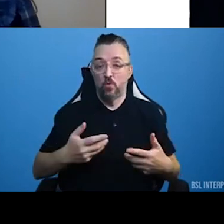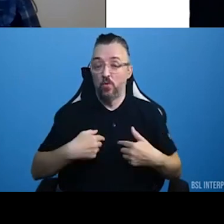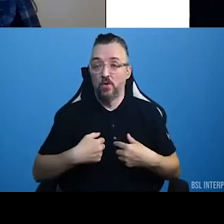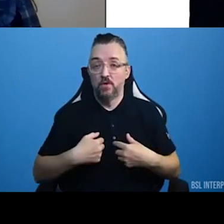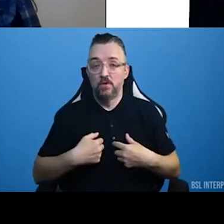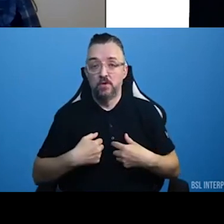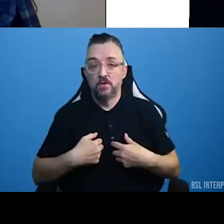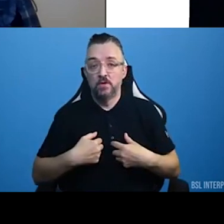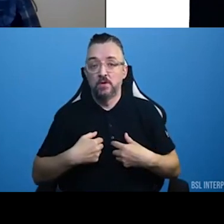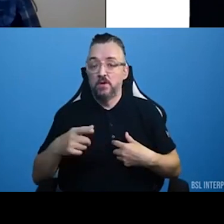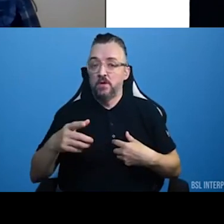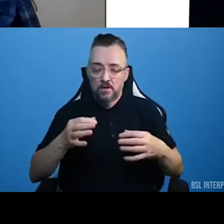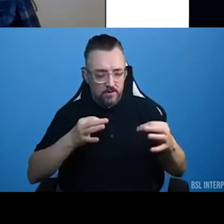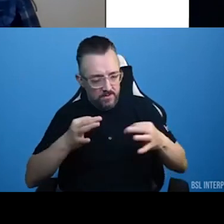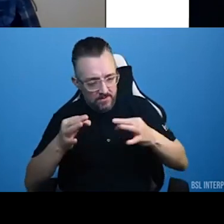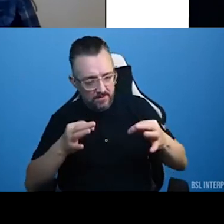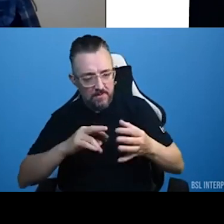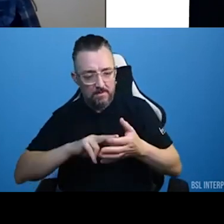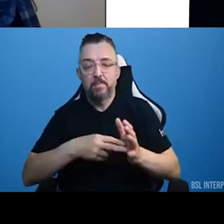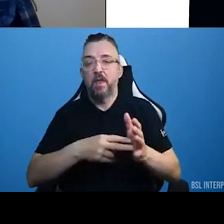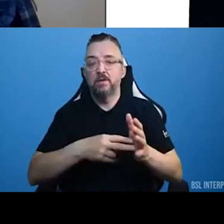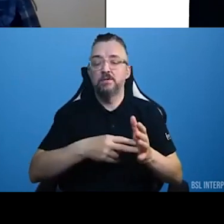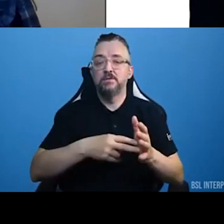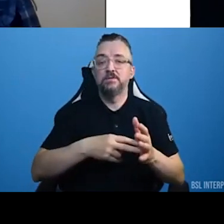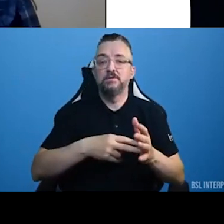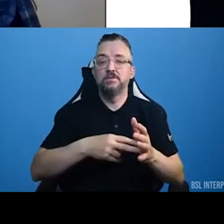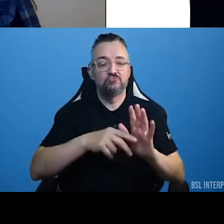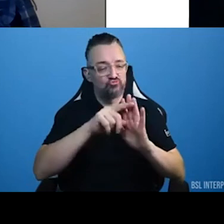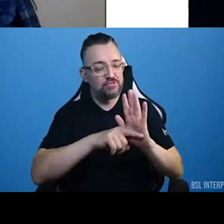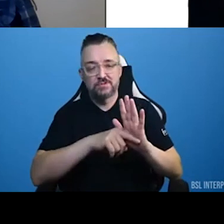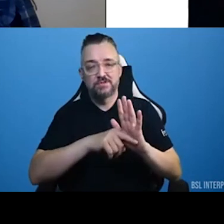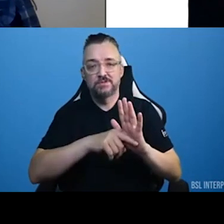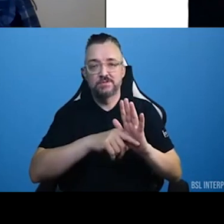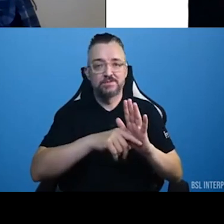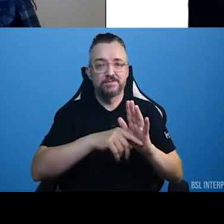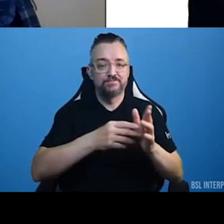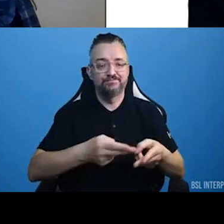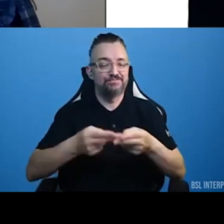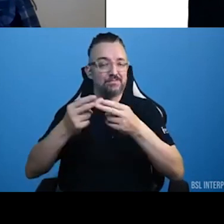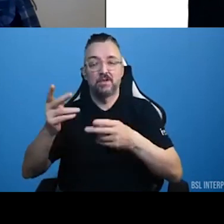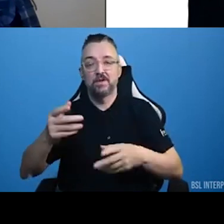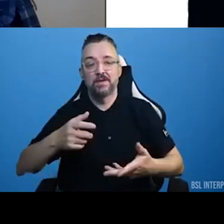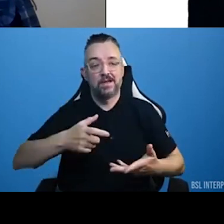the planning rules were immediately lifted, and yeah, cafes and bars could colonize